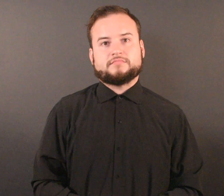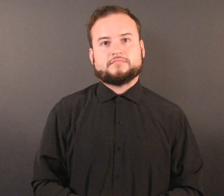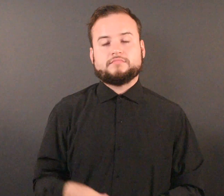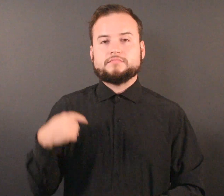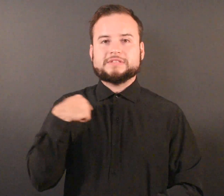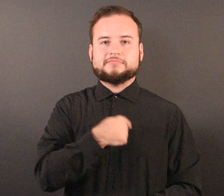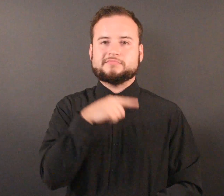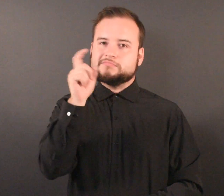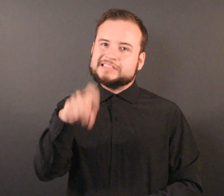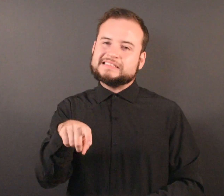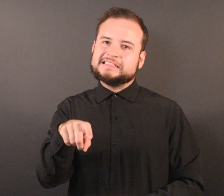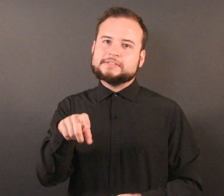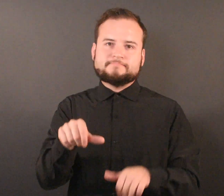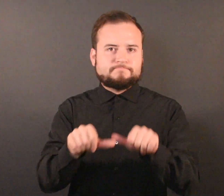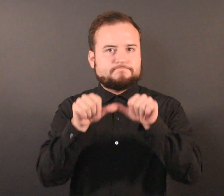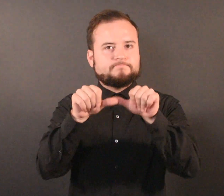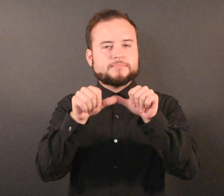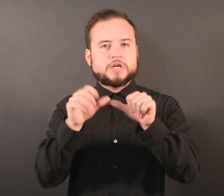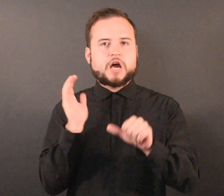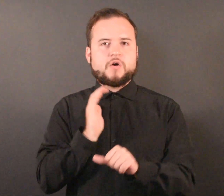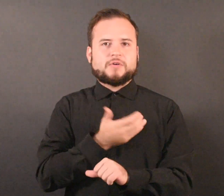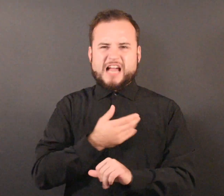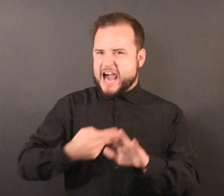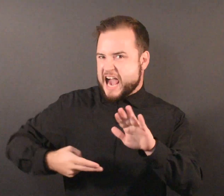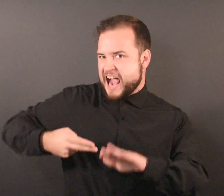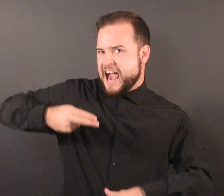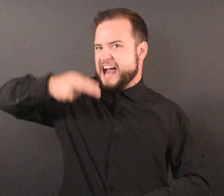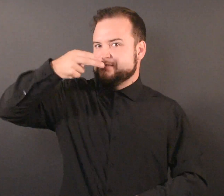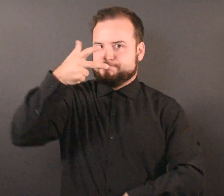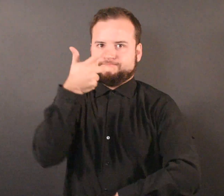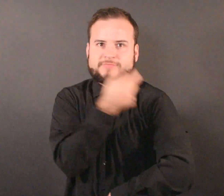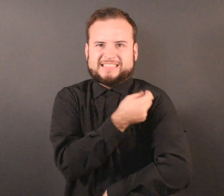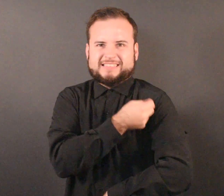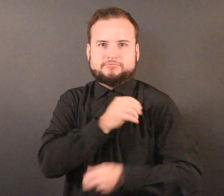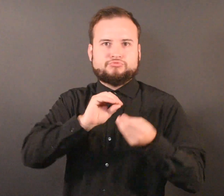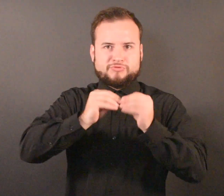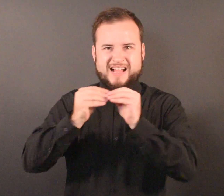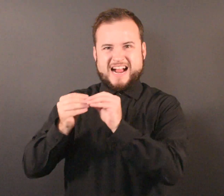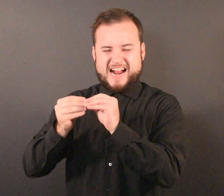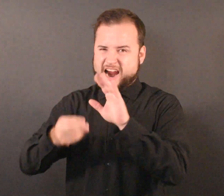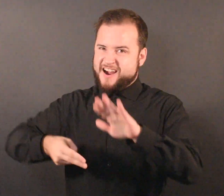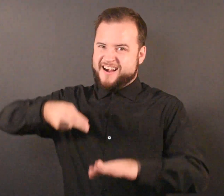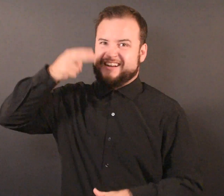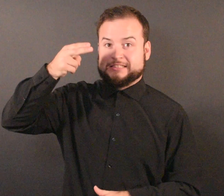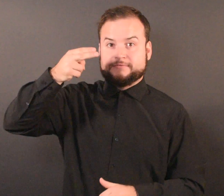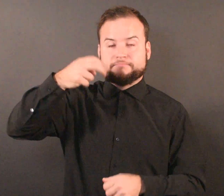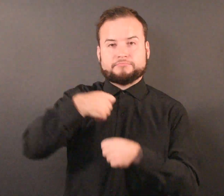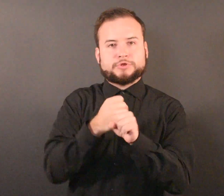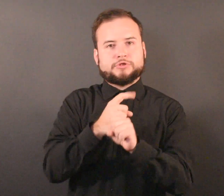“We need to maintain our high vaccination rates to make sure measles does not make a comeback in Minnesota,”